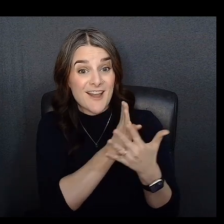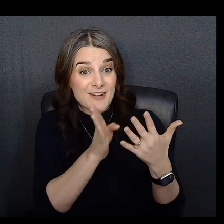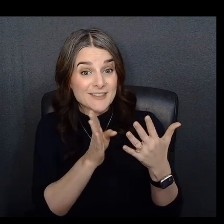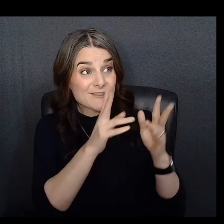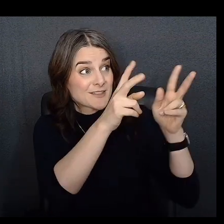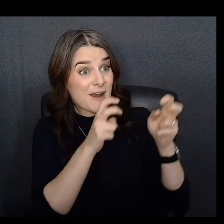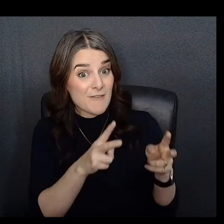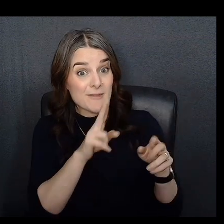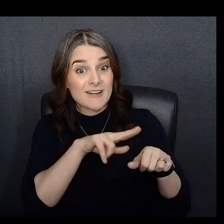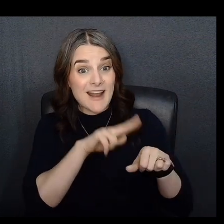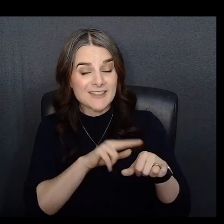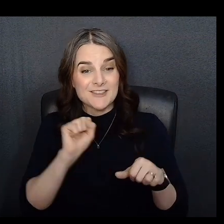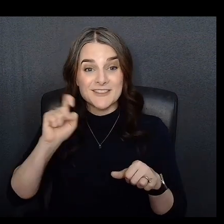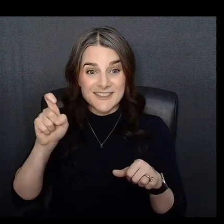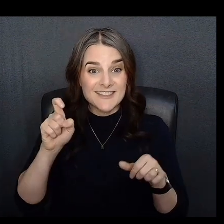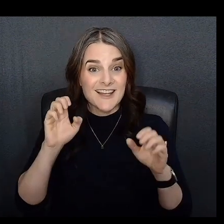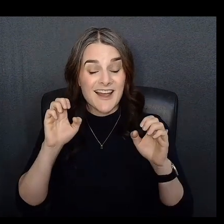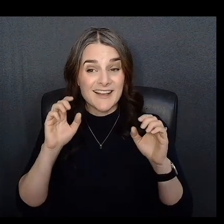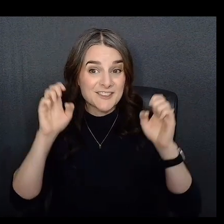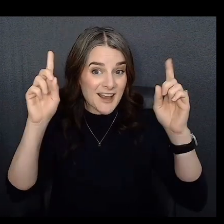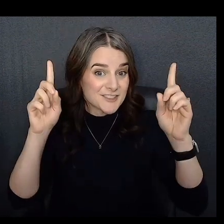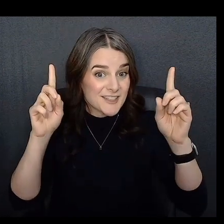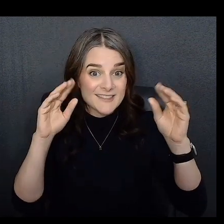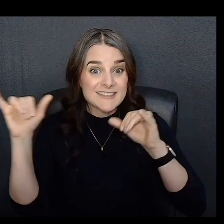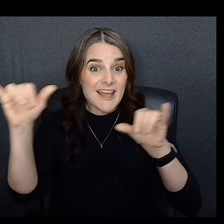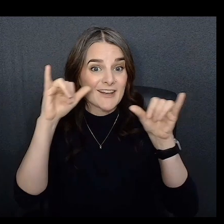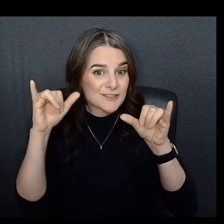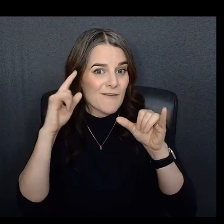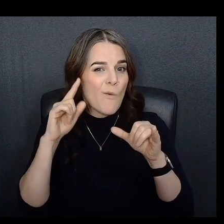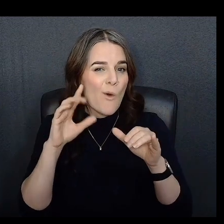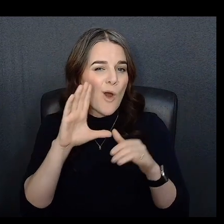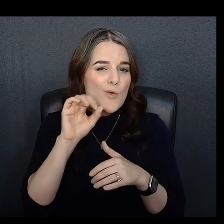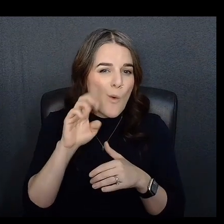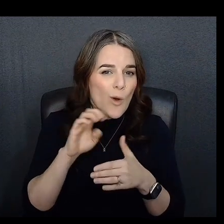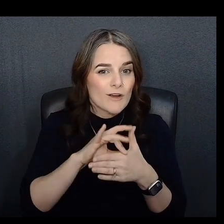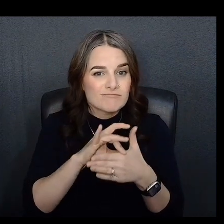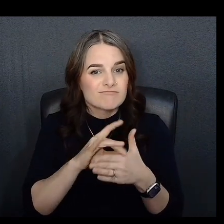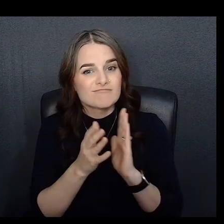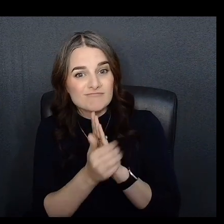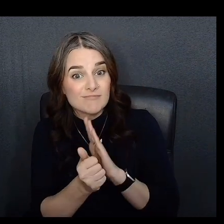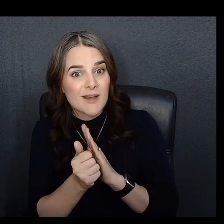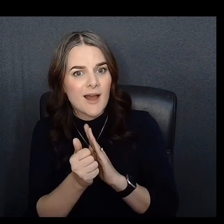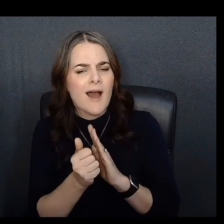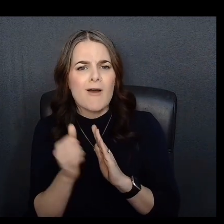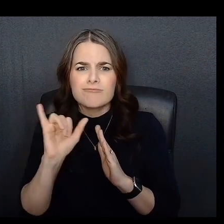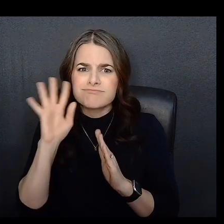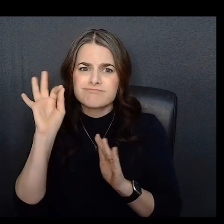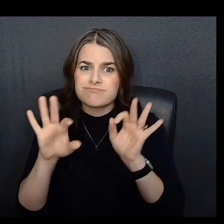Sex Education Standards for core content and skills, but then give you ideas of what types of words or what questions